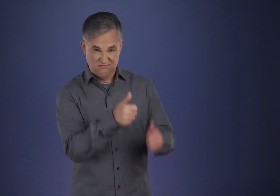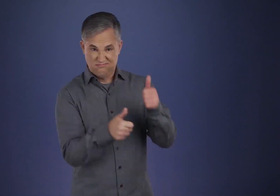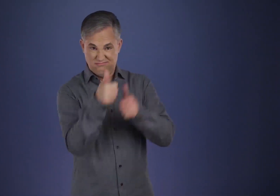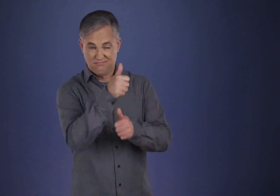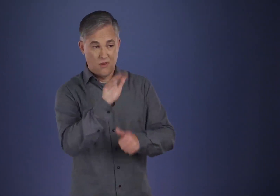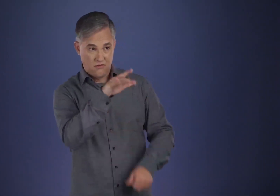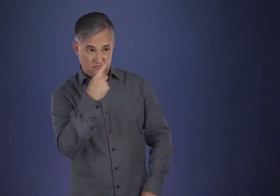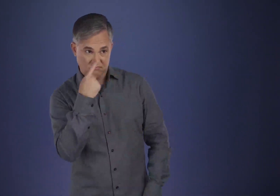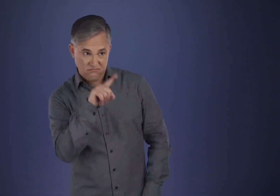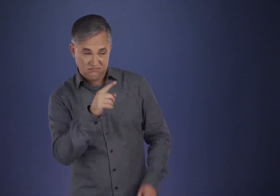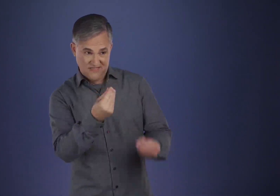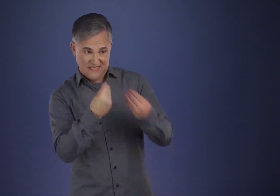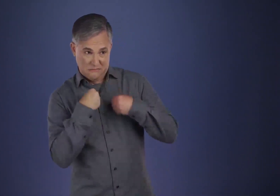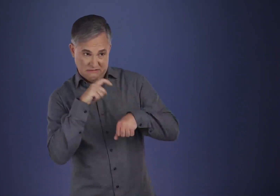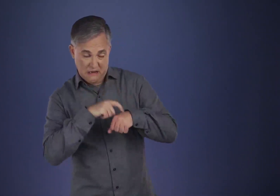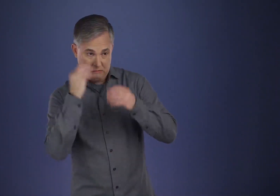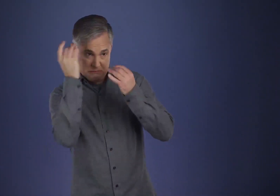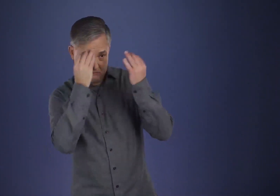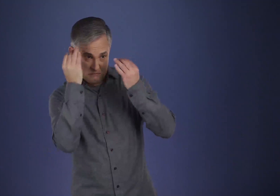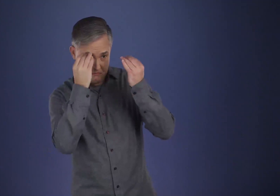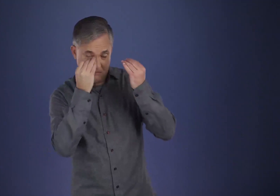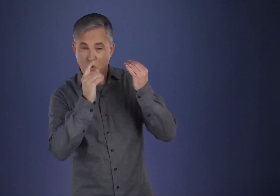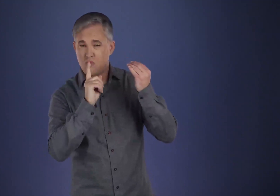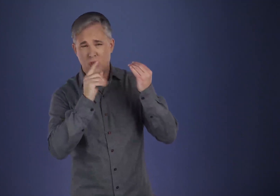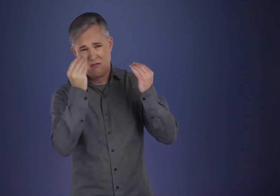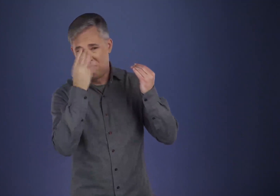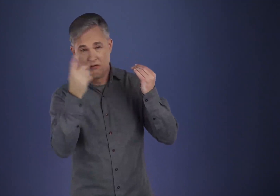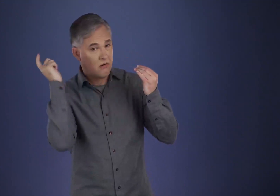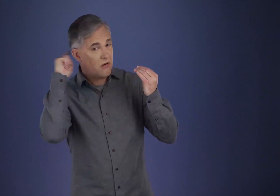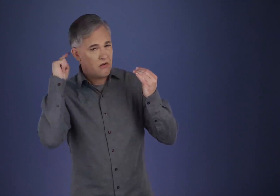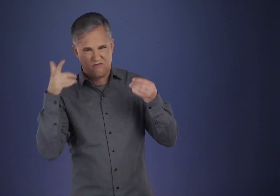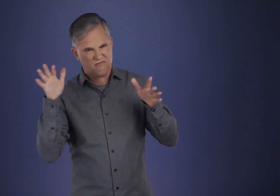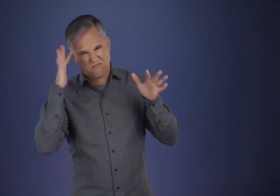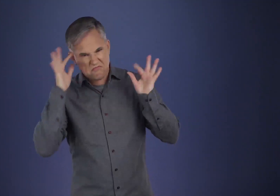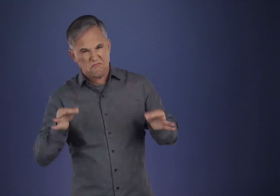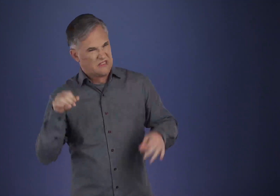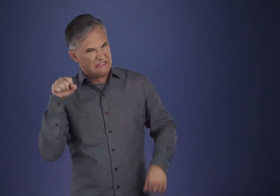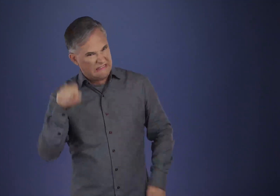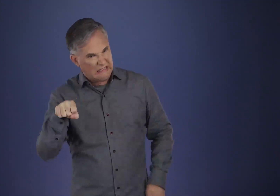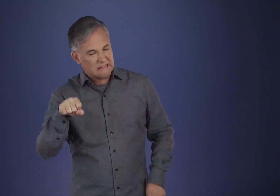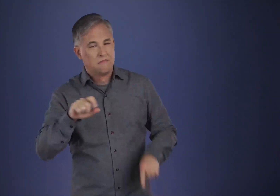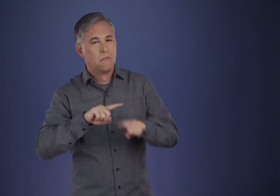Although I asked Charlie for a little time to consider it, my own mind was about made up.